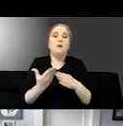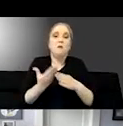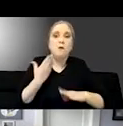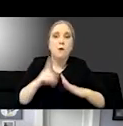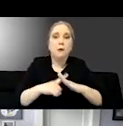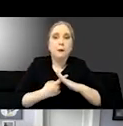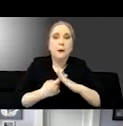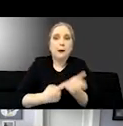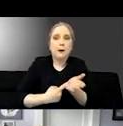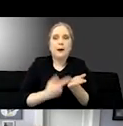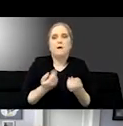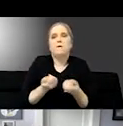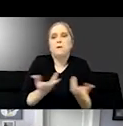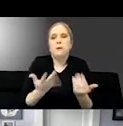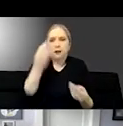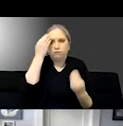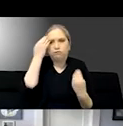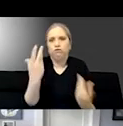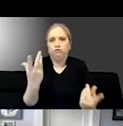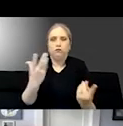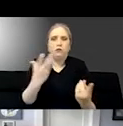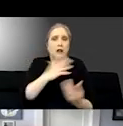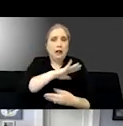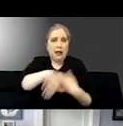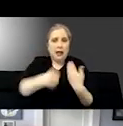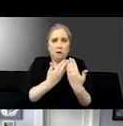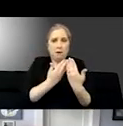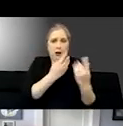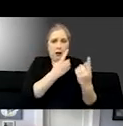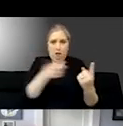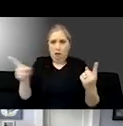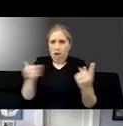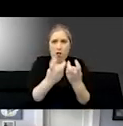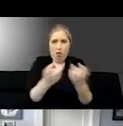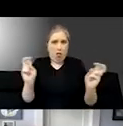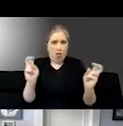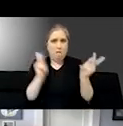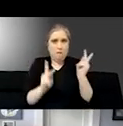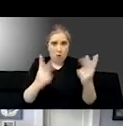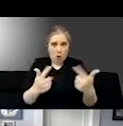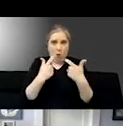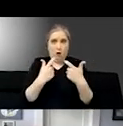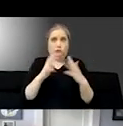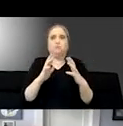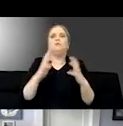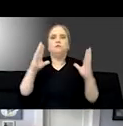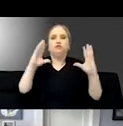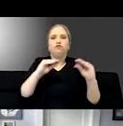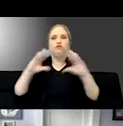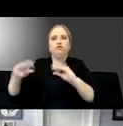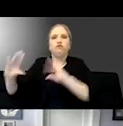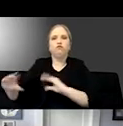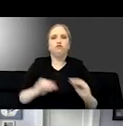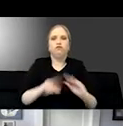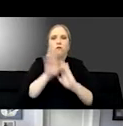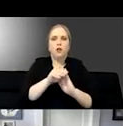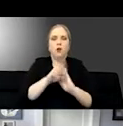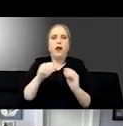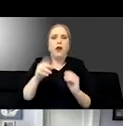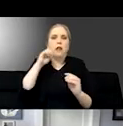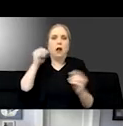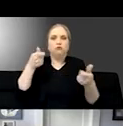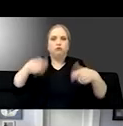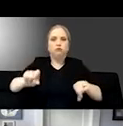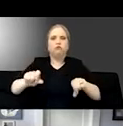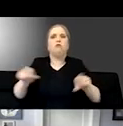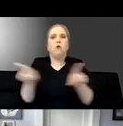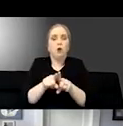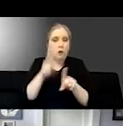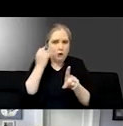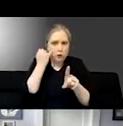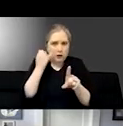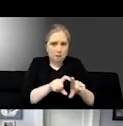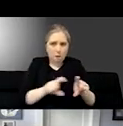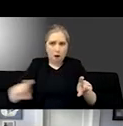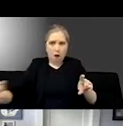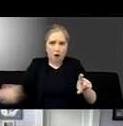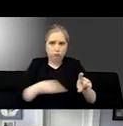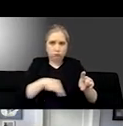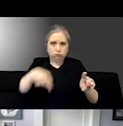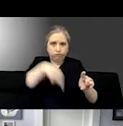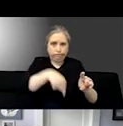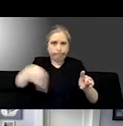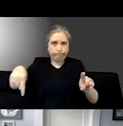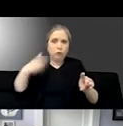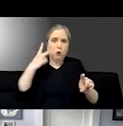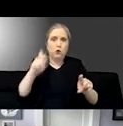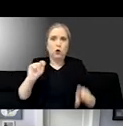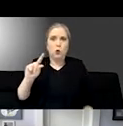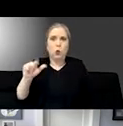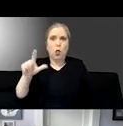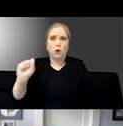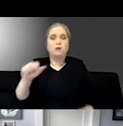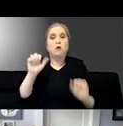If you look at the bar at the bottom of the video screen, you'll see some tools to use, including turning on closed captions. We will be starting with many of the great questions people submitted when they registered for this event.